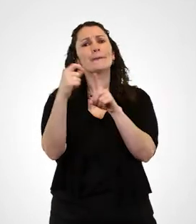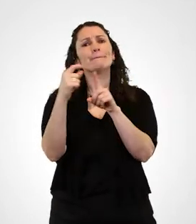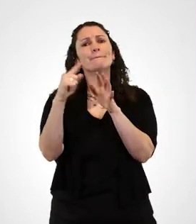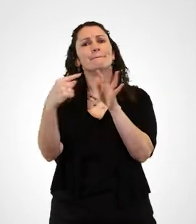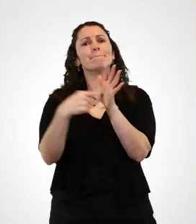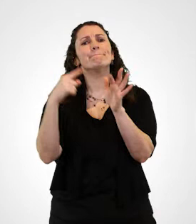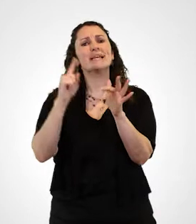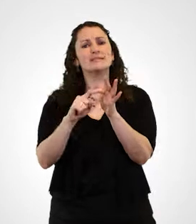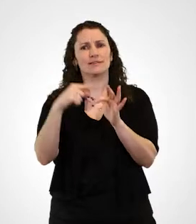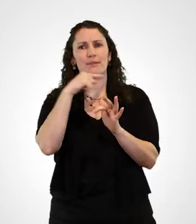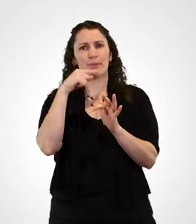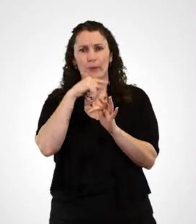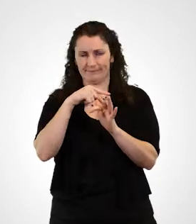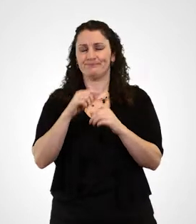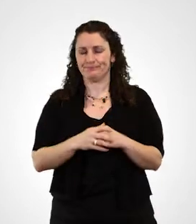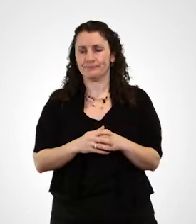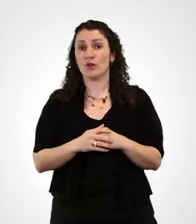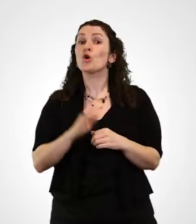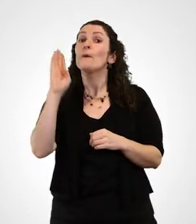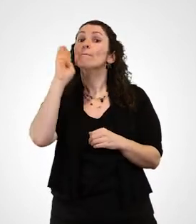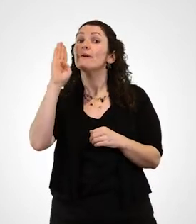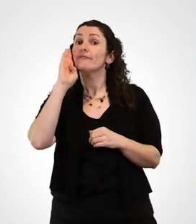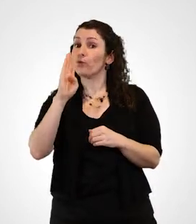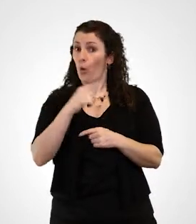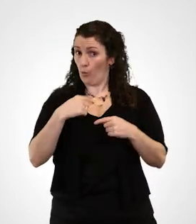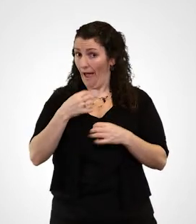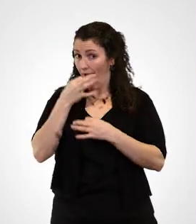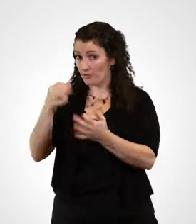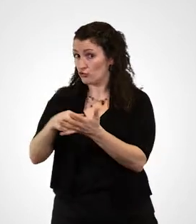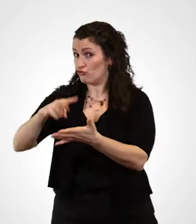And so before children actually start to read the text for Pete,